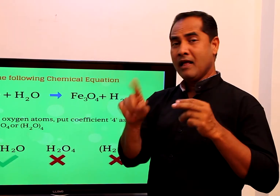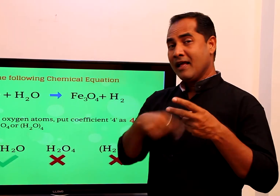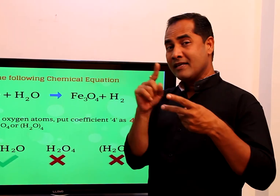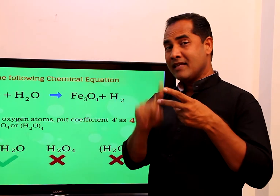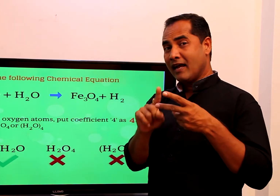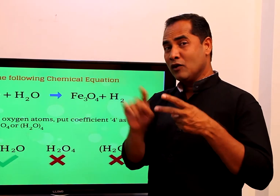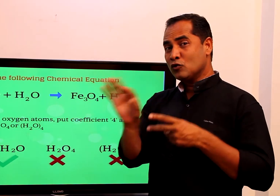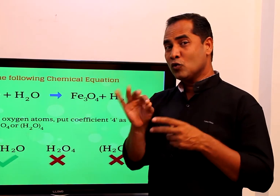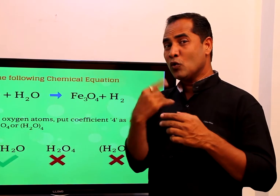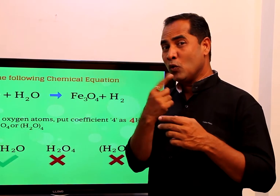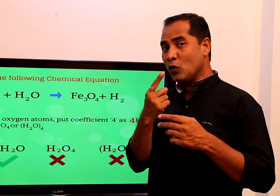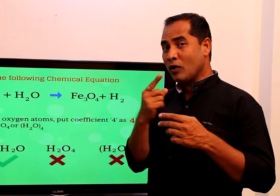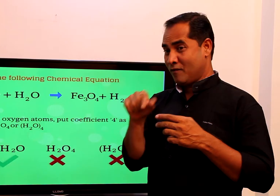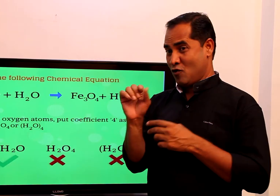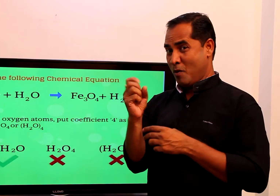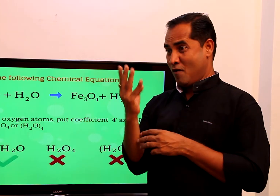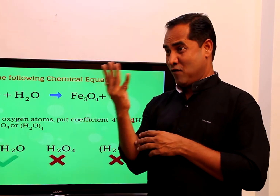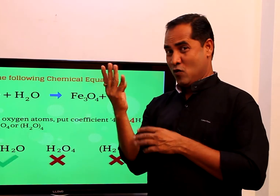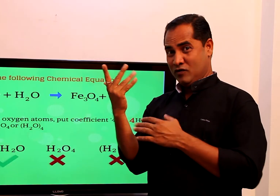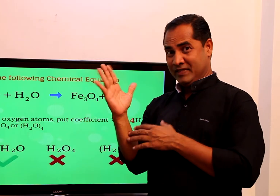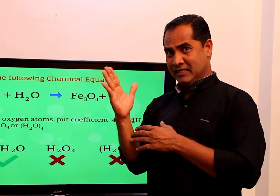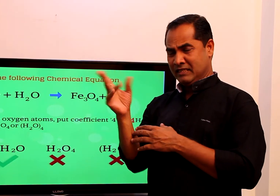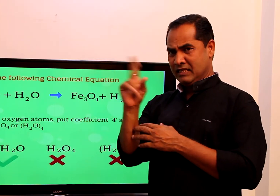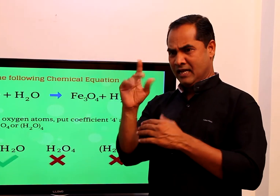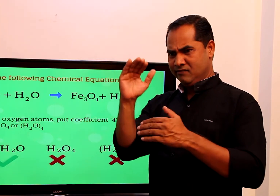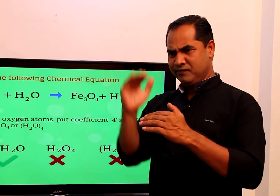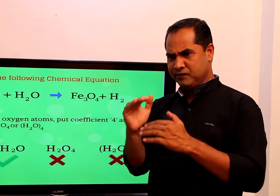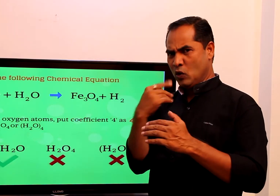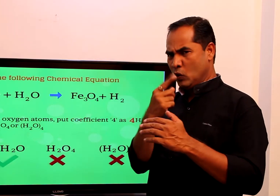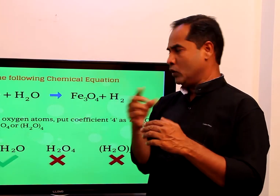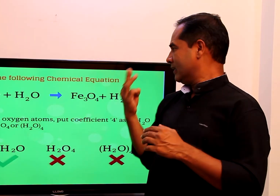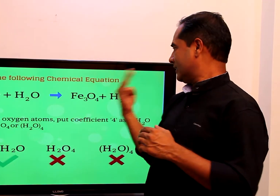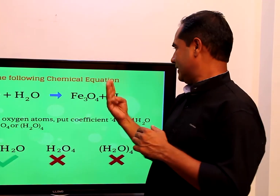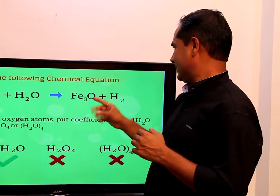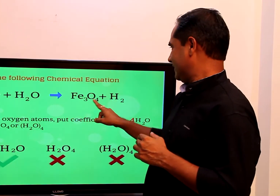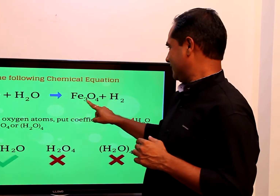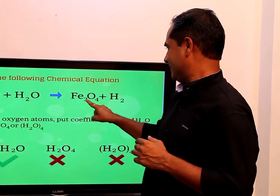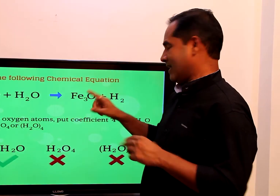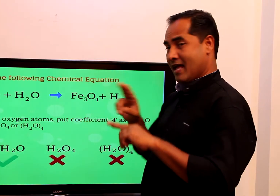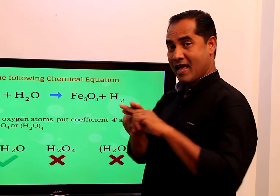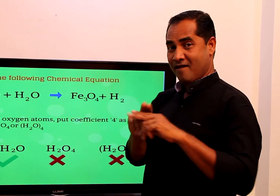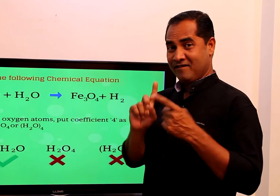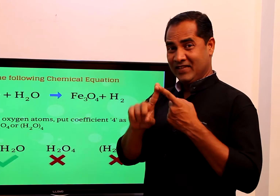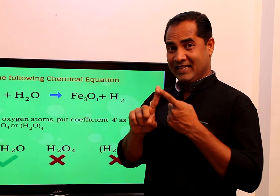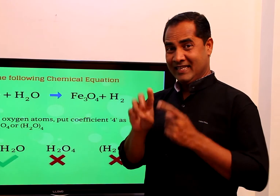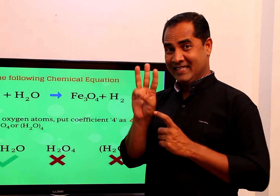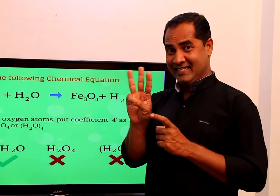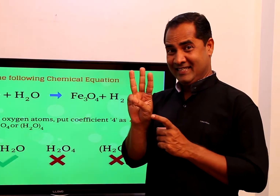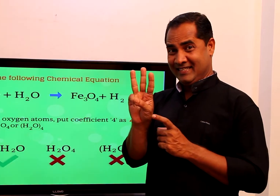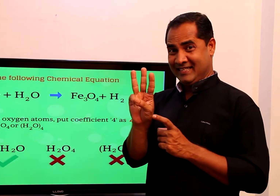oxygen molecule. Now after oxygen is balanced, what is the second one we have